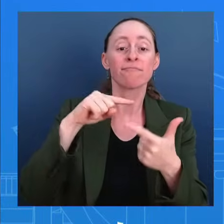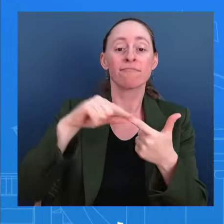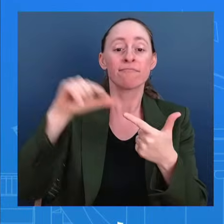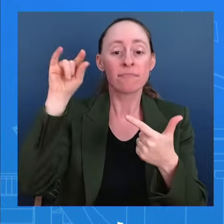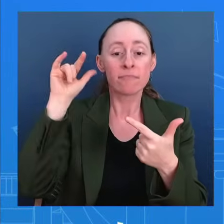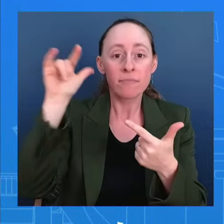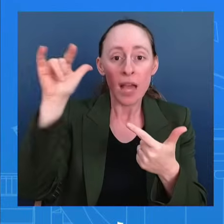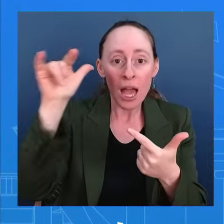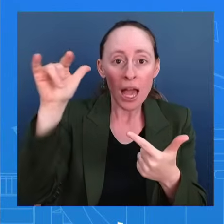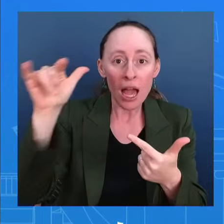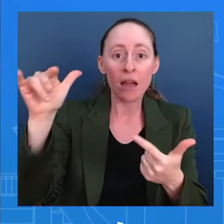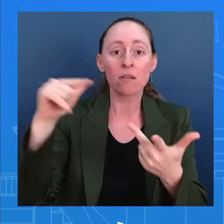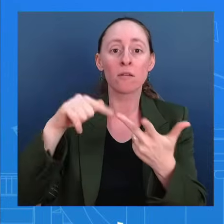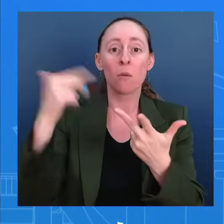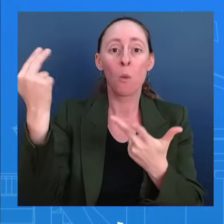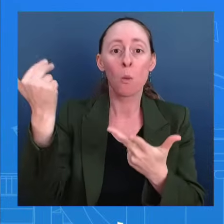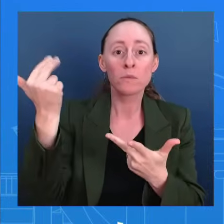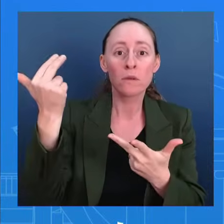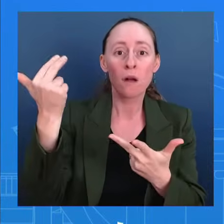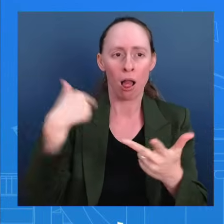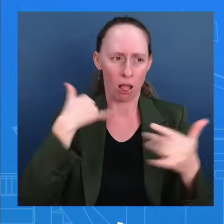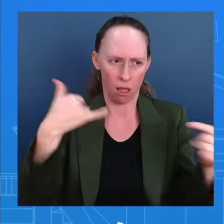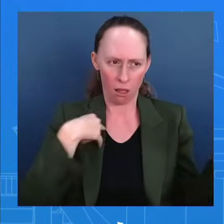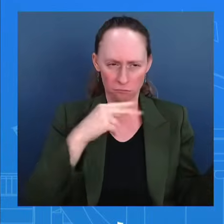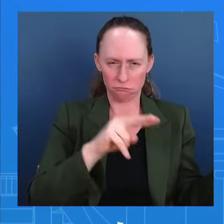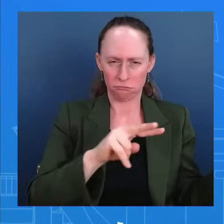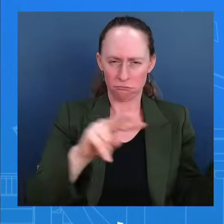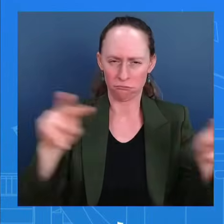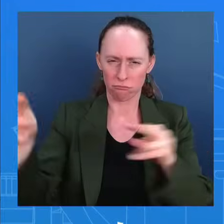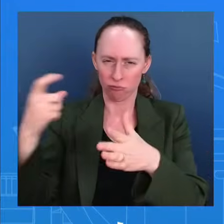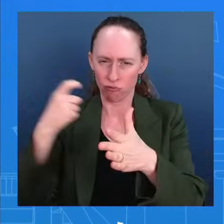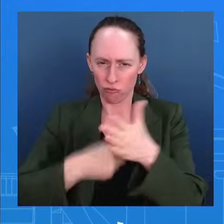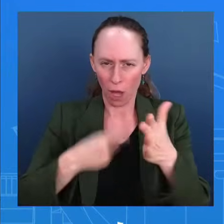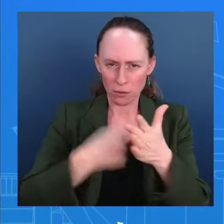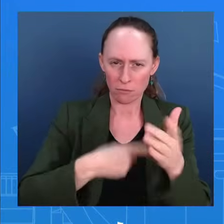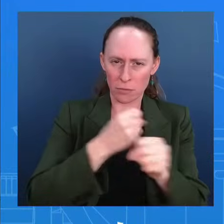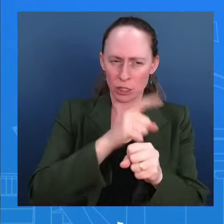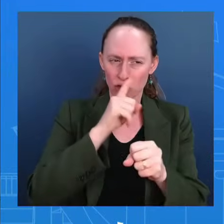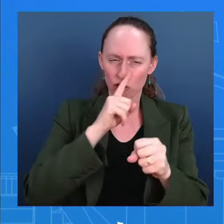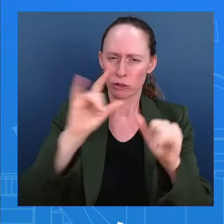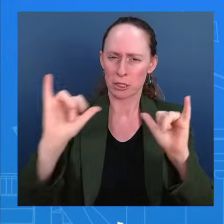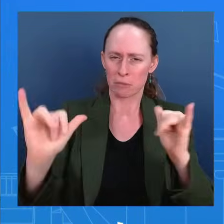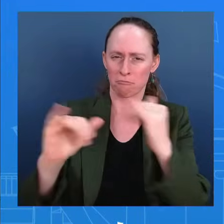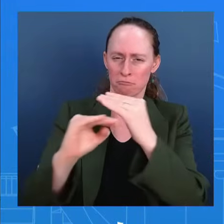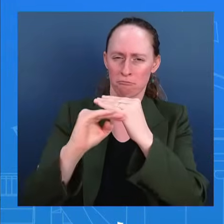to just make sure that it doesn't happen. We tend to see this type of behavior during this time,